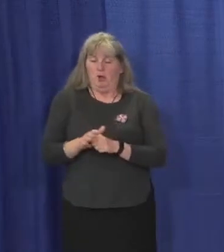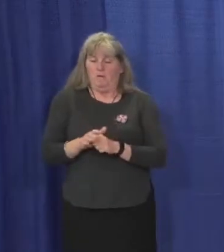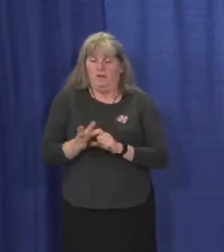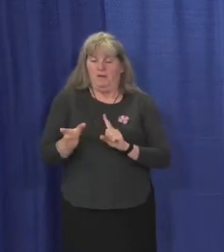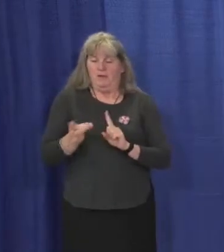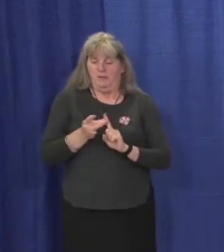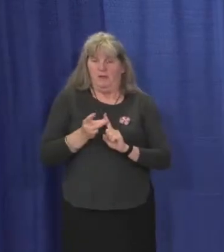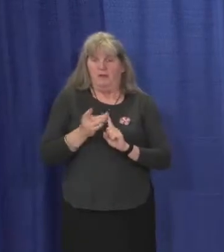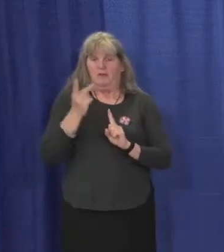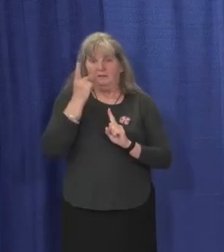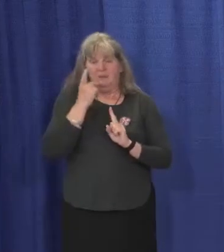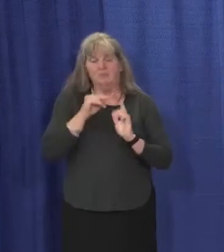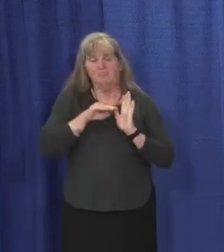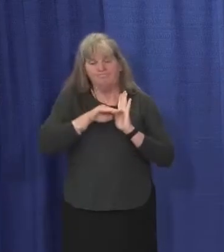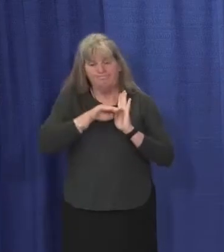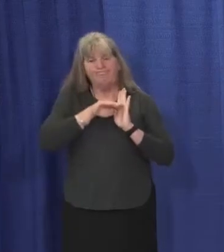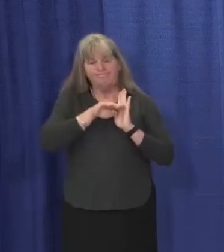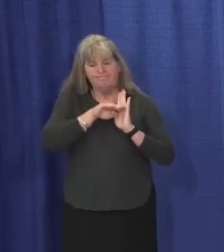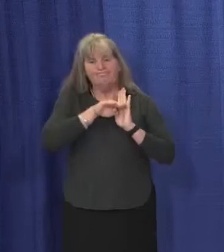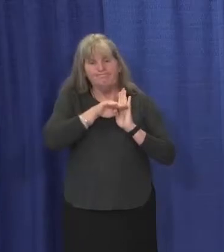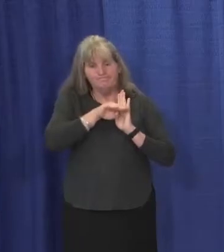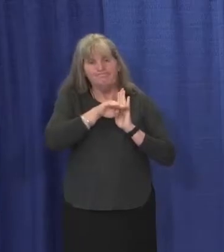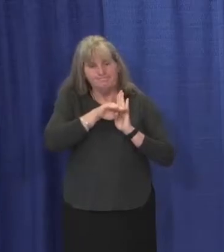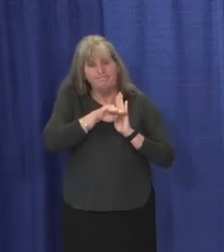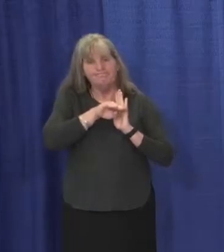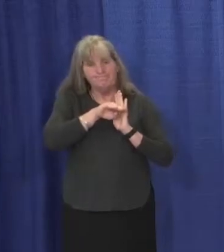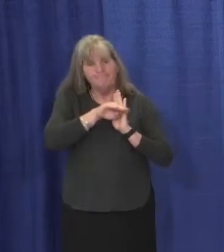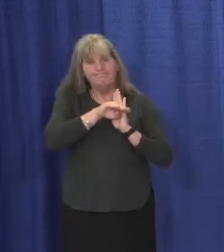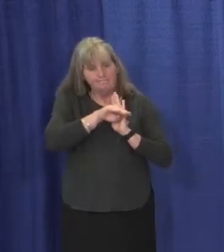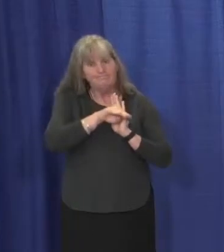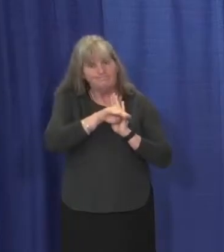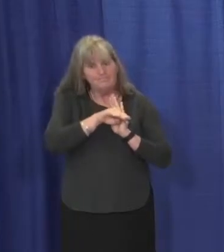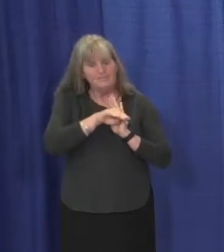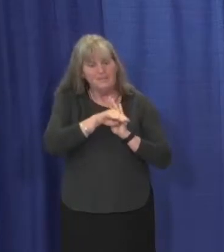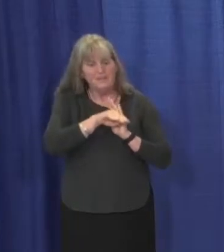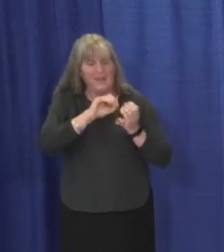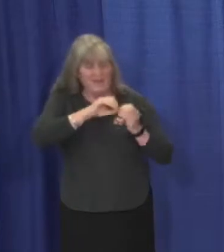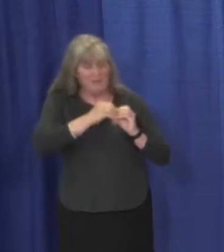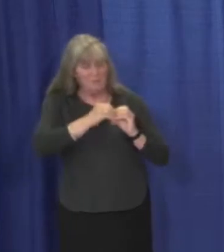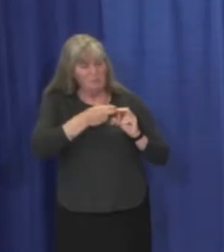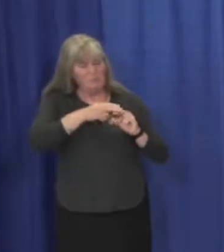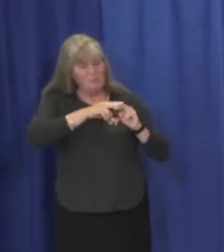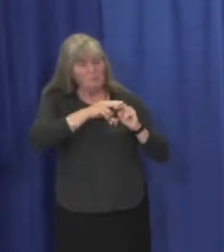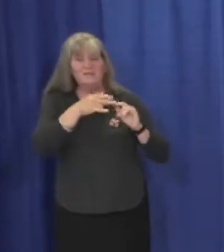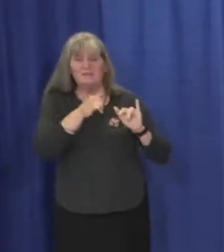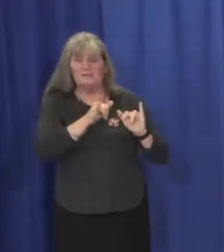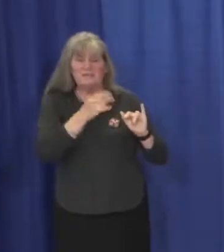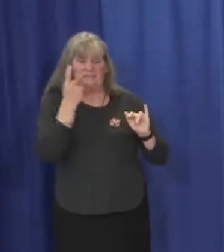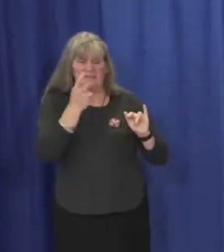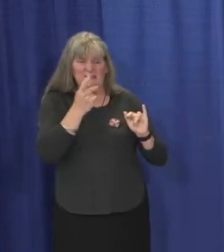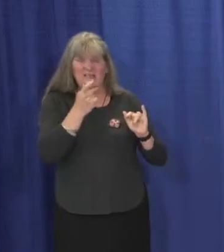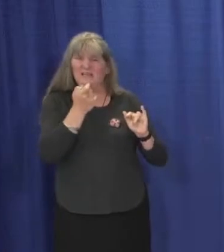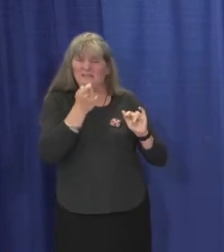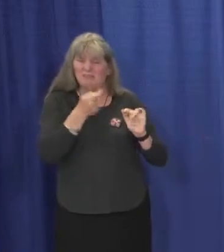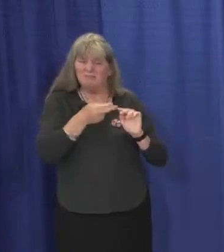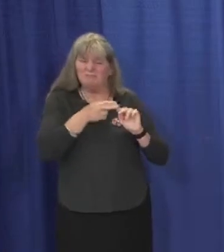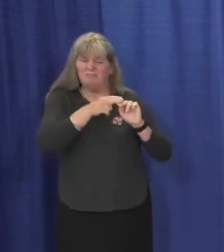We are seeing a consistent number of cases on a daily basis. And the numbers are still concerning and we are seeing a